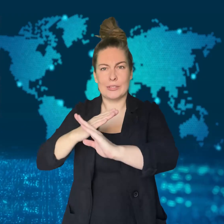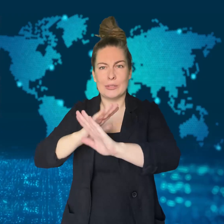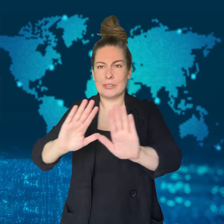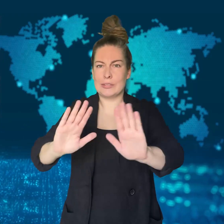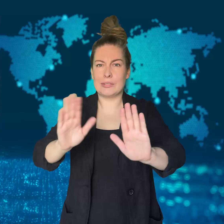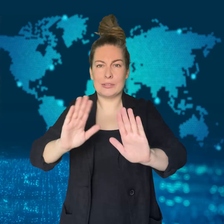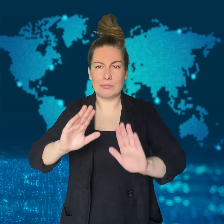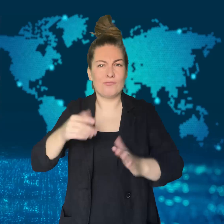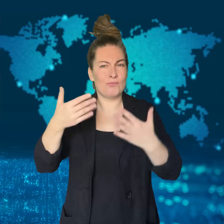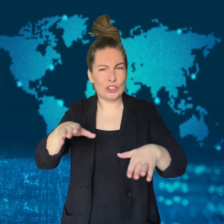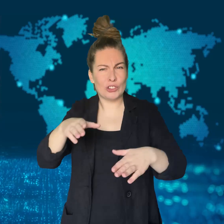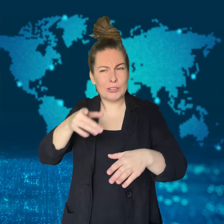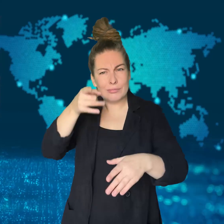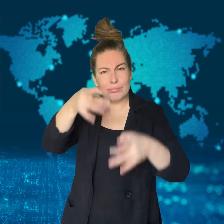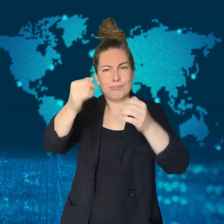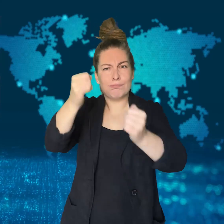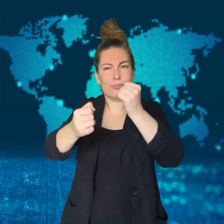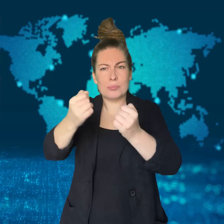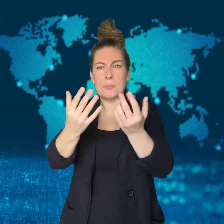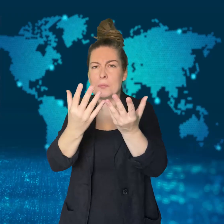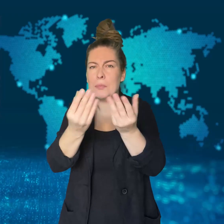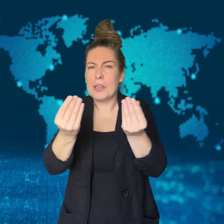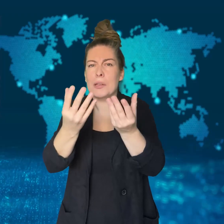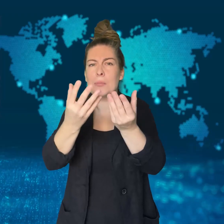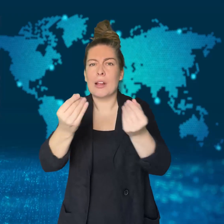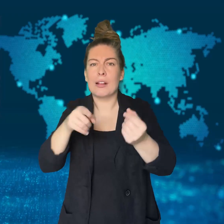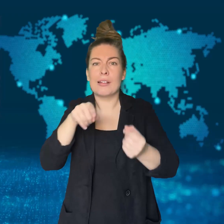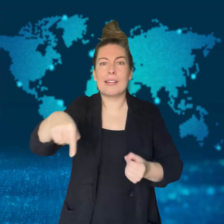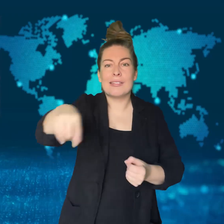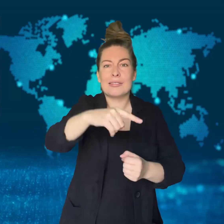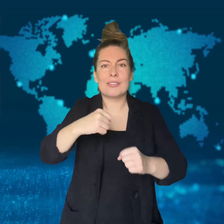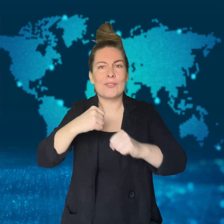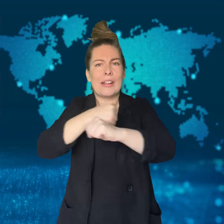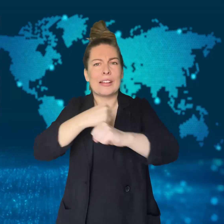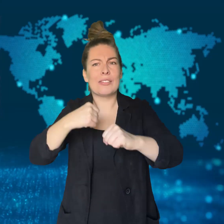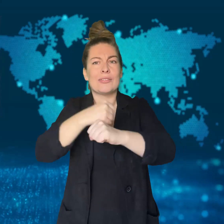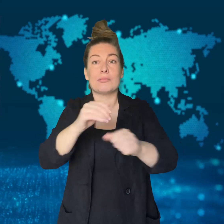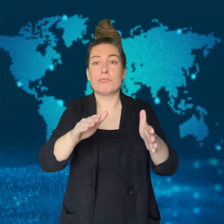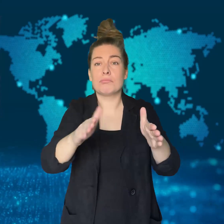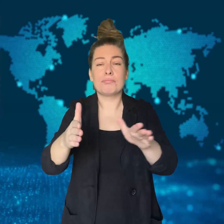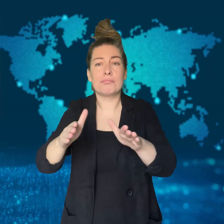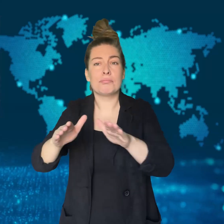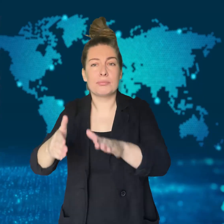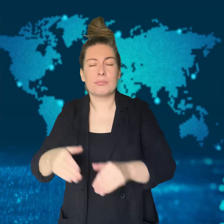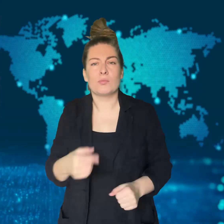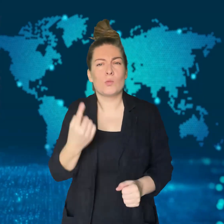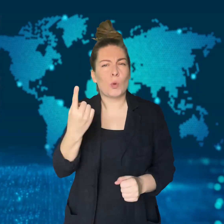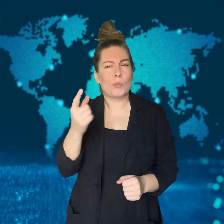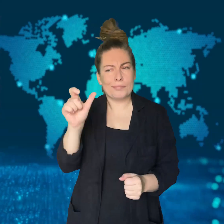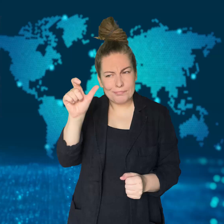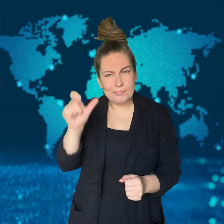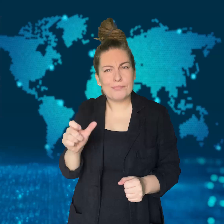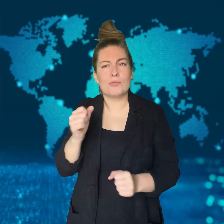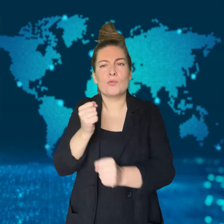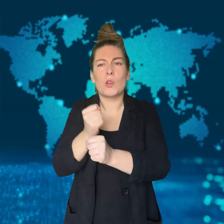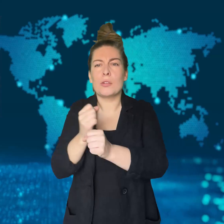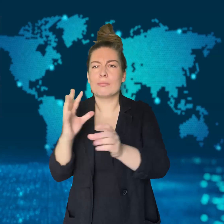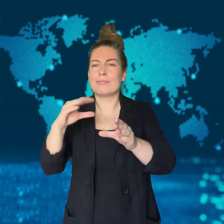Another member of the UN peacekeeping force was injured in Lebanon.